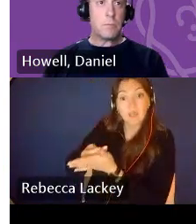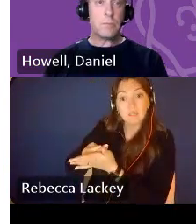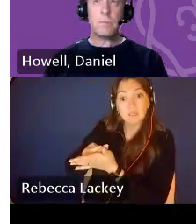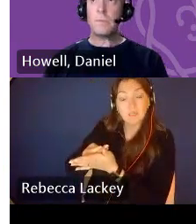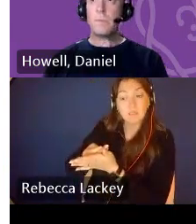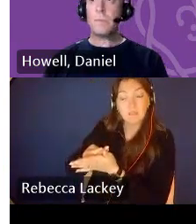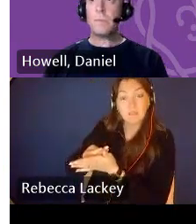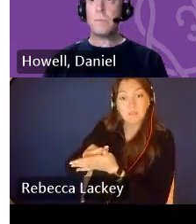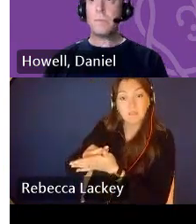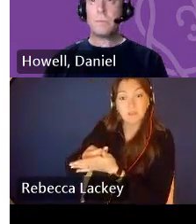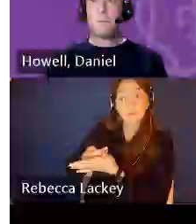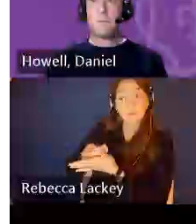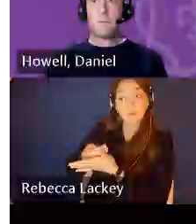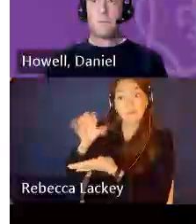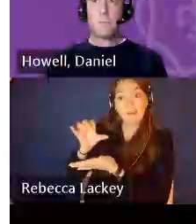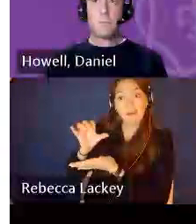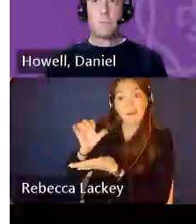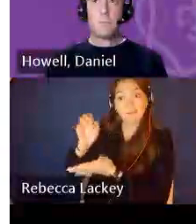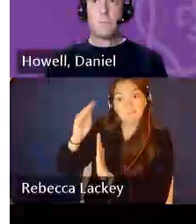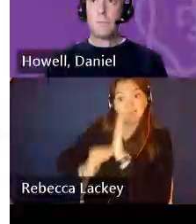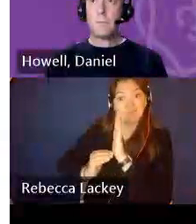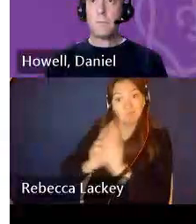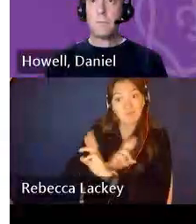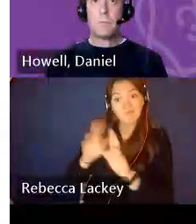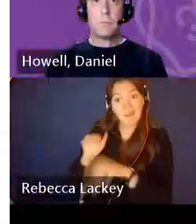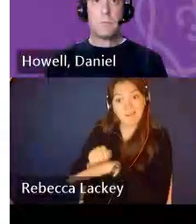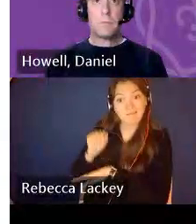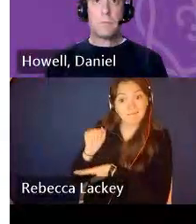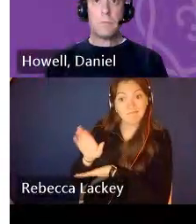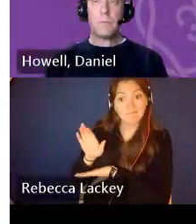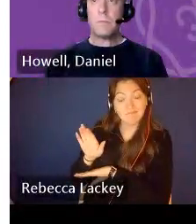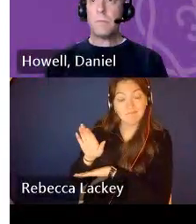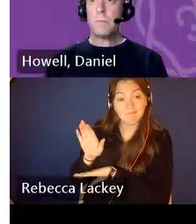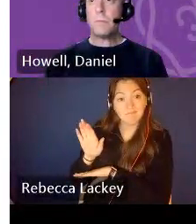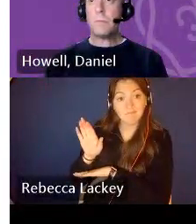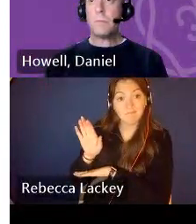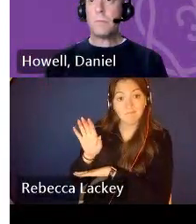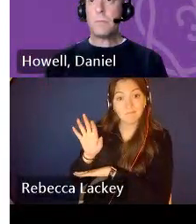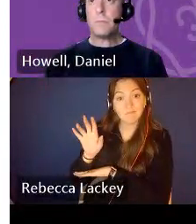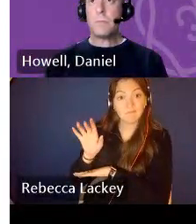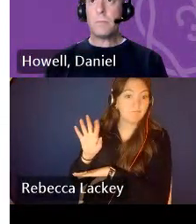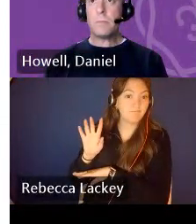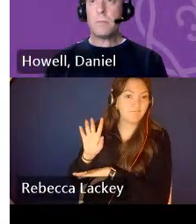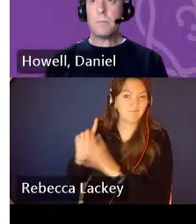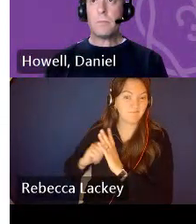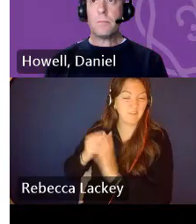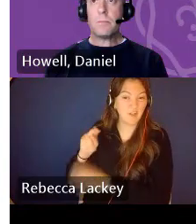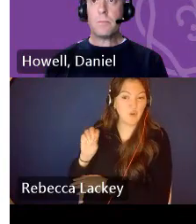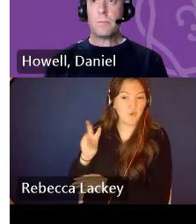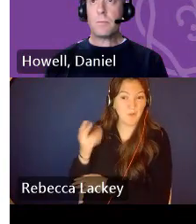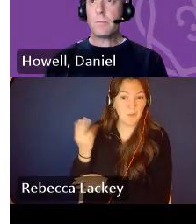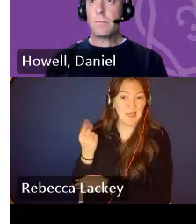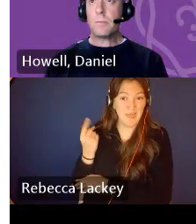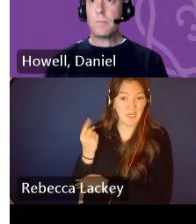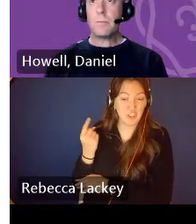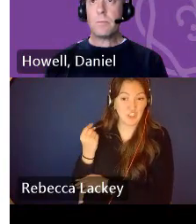um application ready to go starting in November last year and then it was